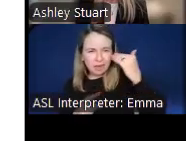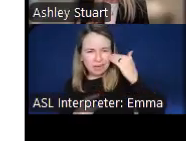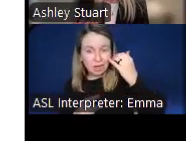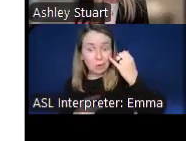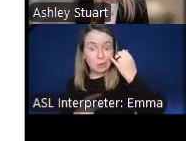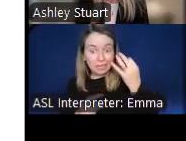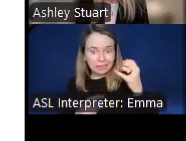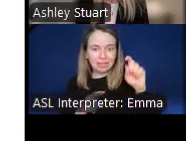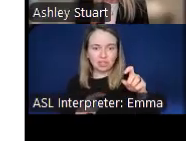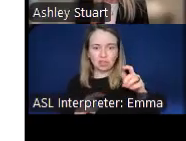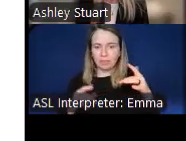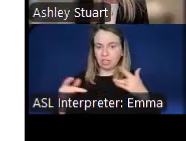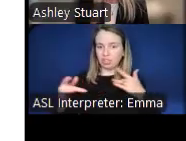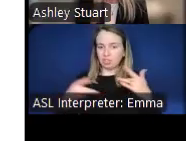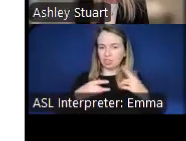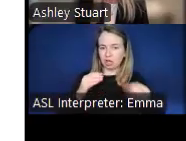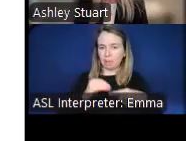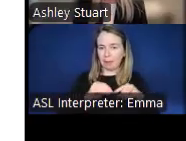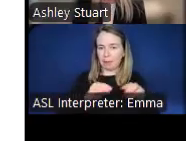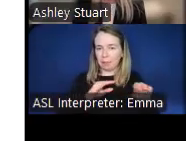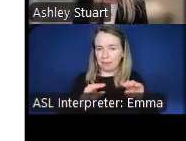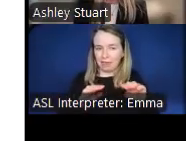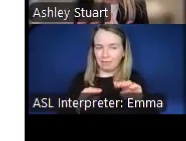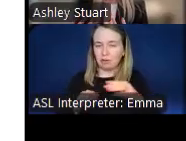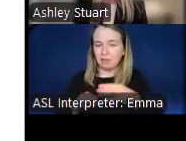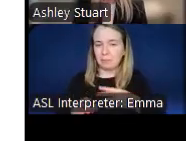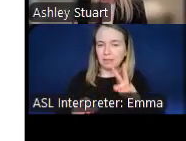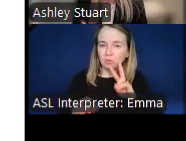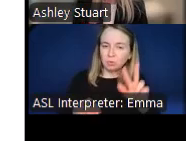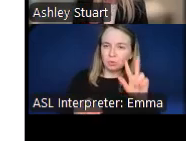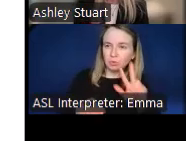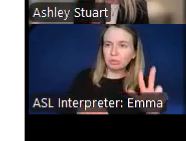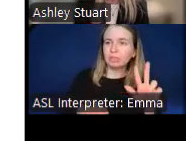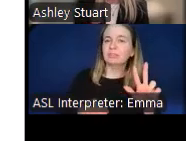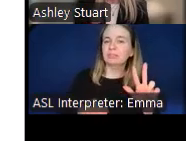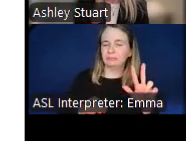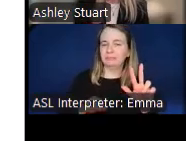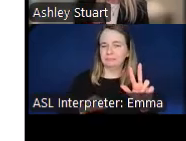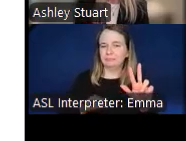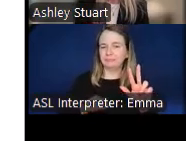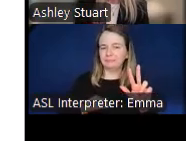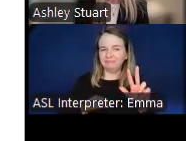be concerned about the behaviors that my toddler or these feelings that my toddler is displaying